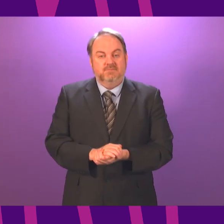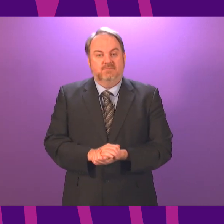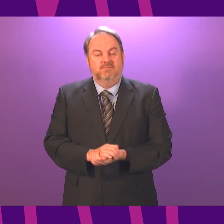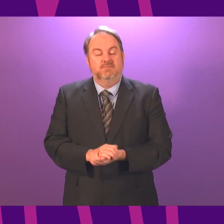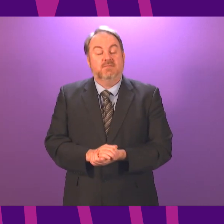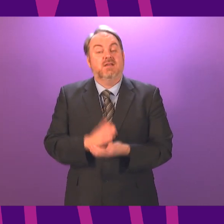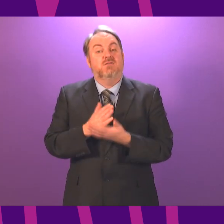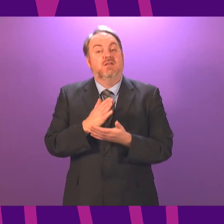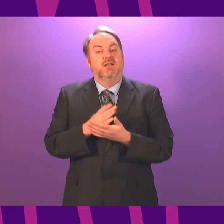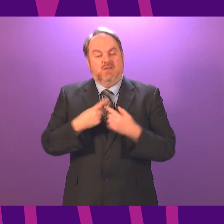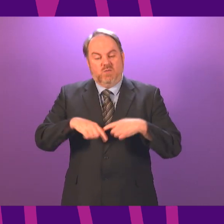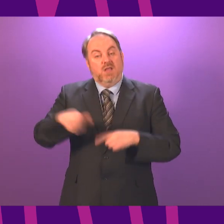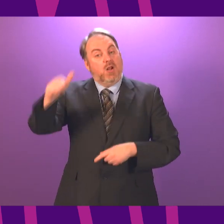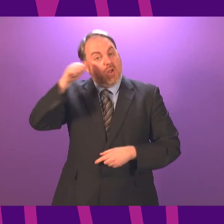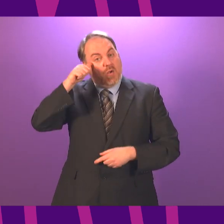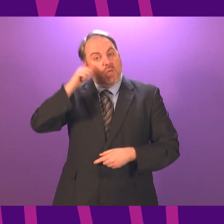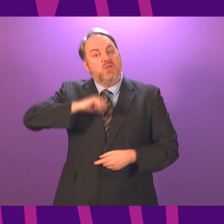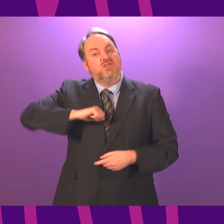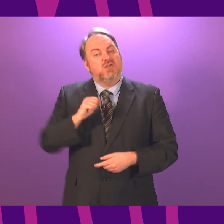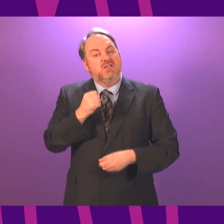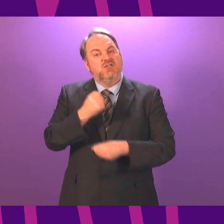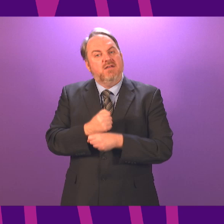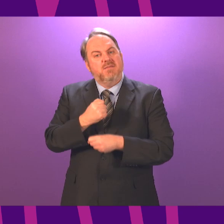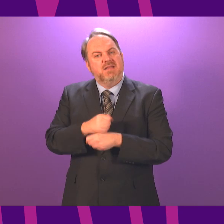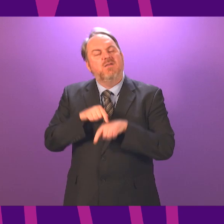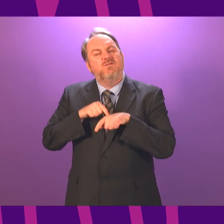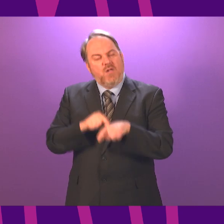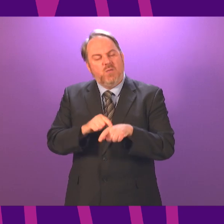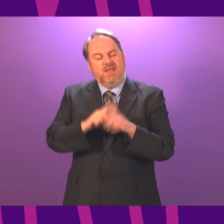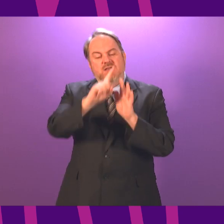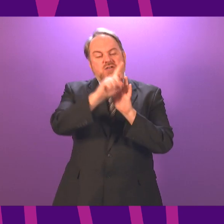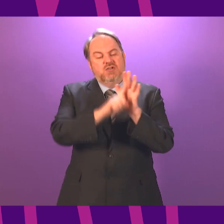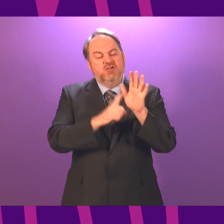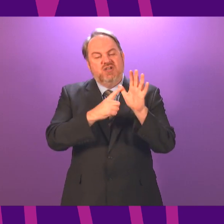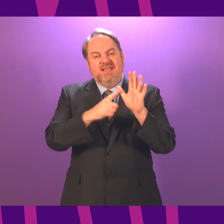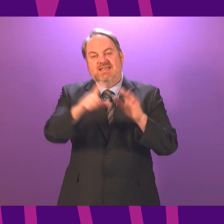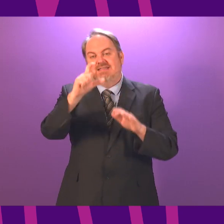People understand that the Scottish Government’s Covid-19 vaccination programme is following the priority recommendations of the Joint Committee on Vaccination and Immunisation. However, they are